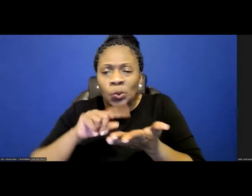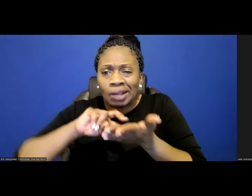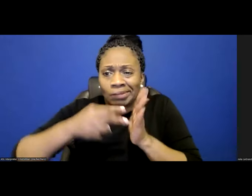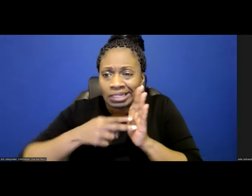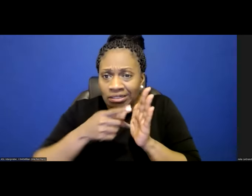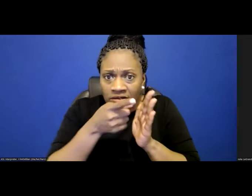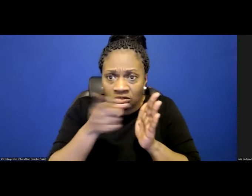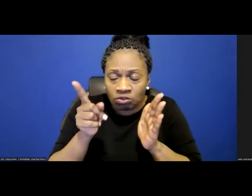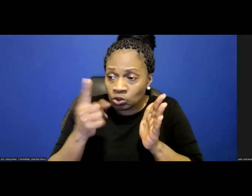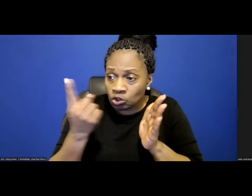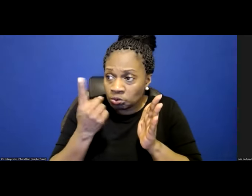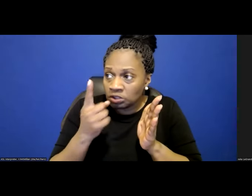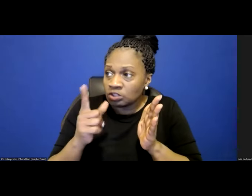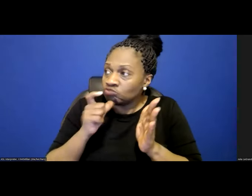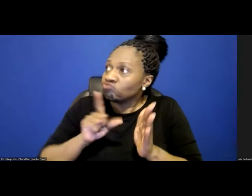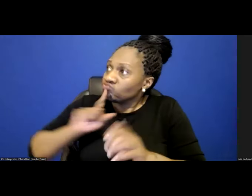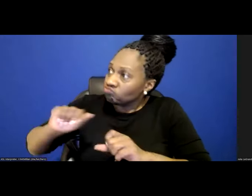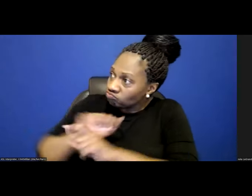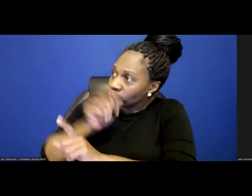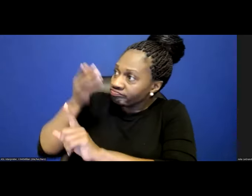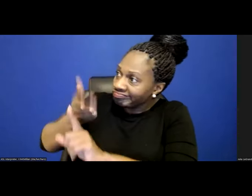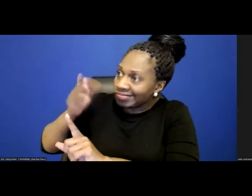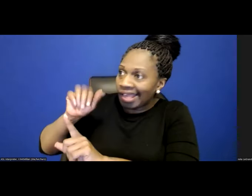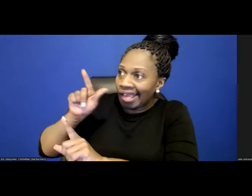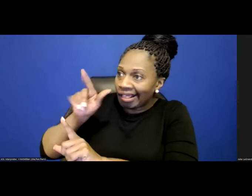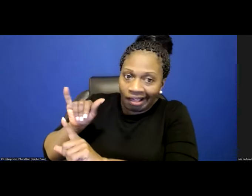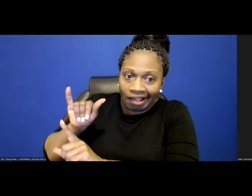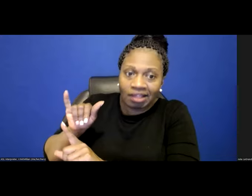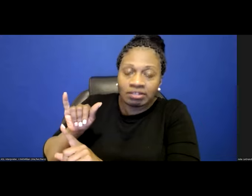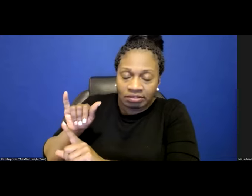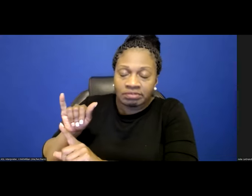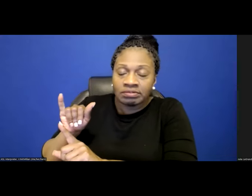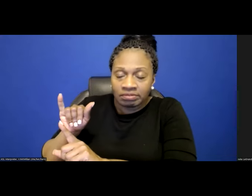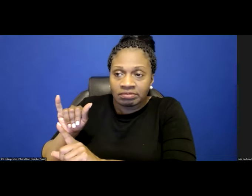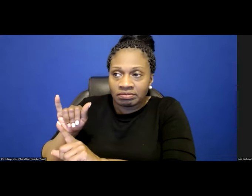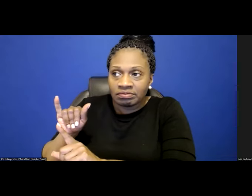that someone is a true ally alongside other disabled musicians